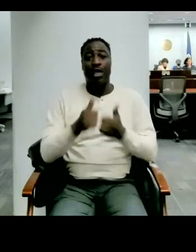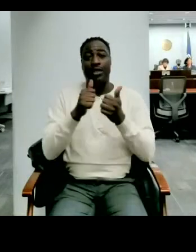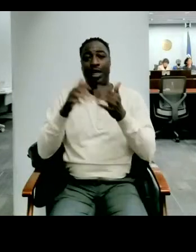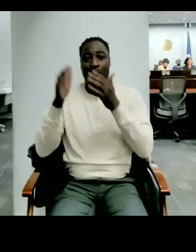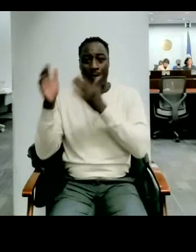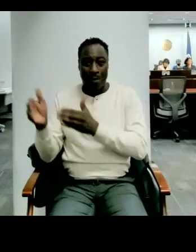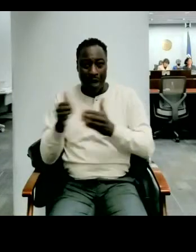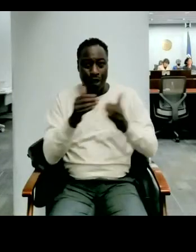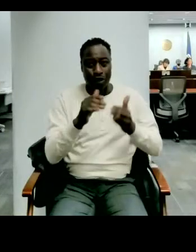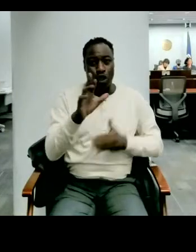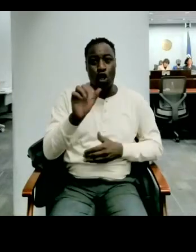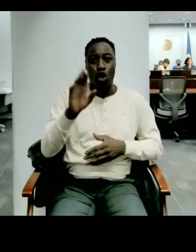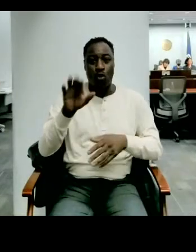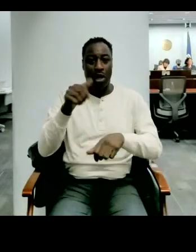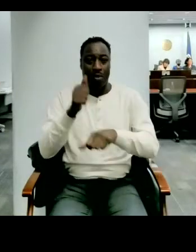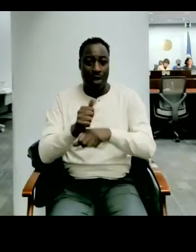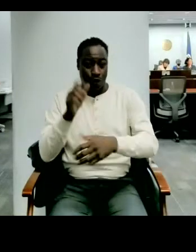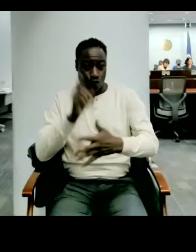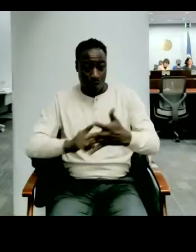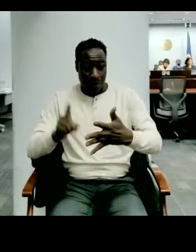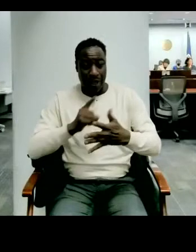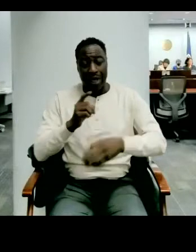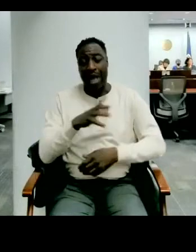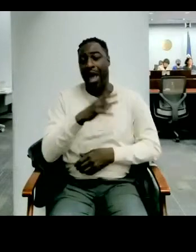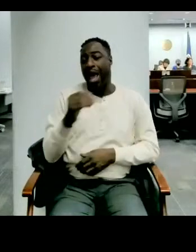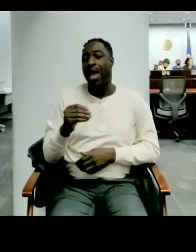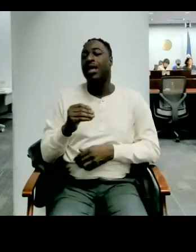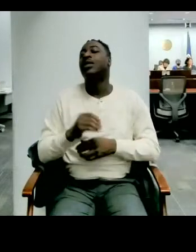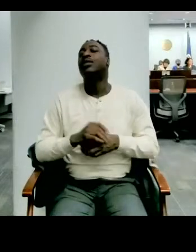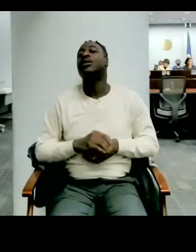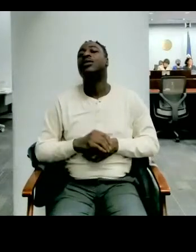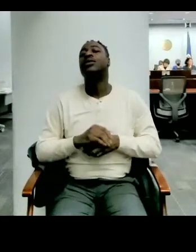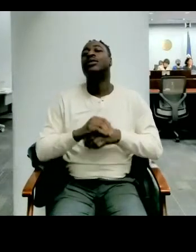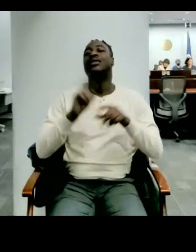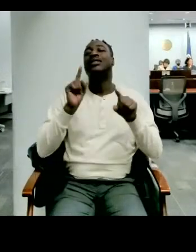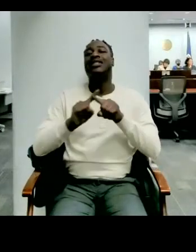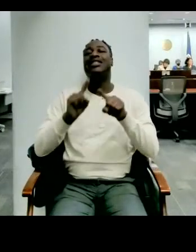intentional race-based discrimination and disparity impact cases challenging